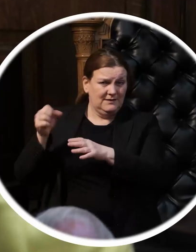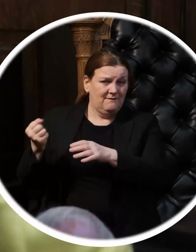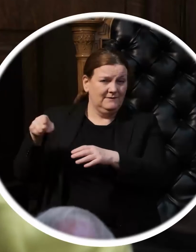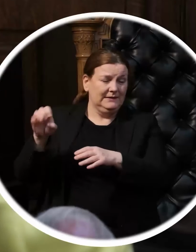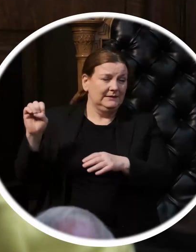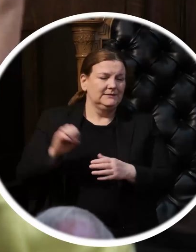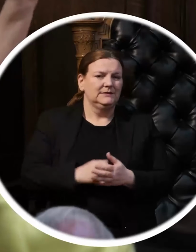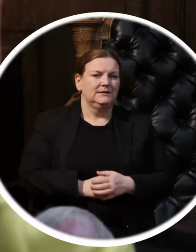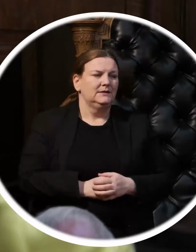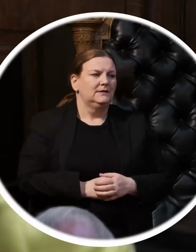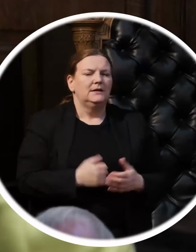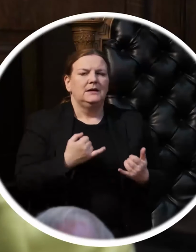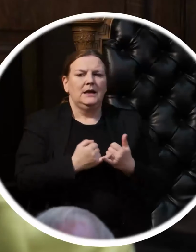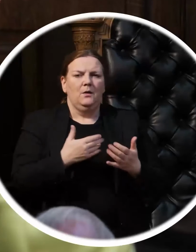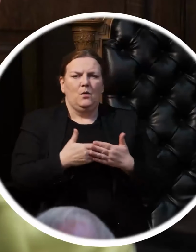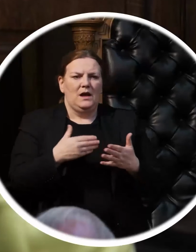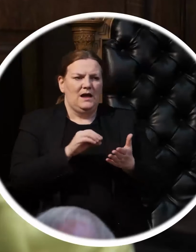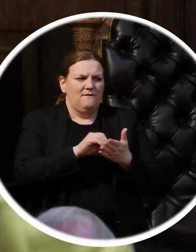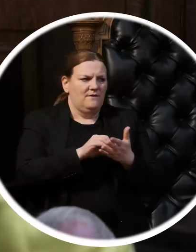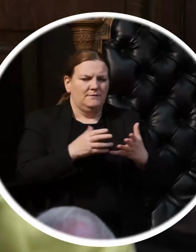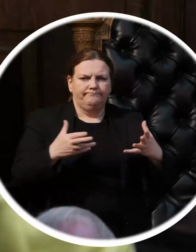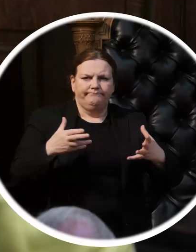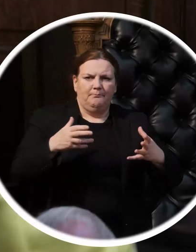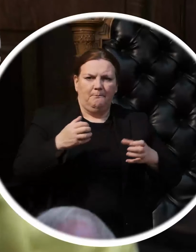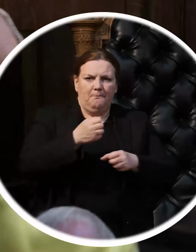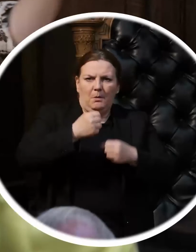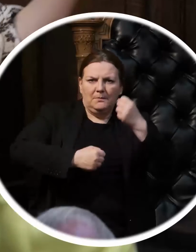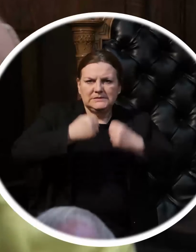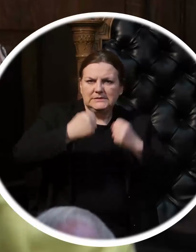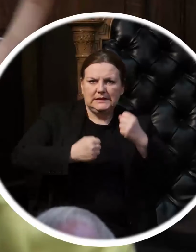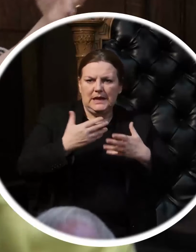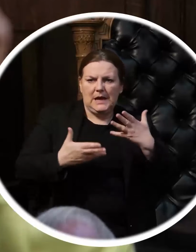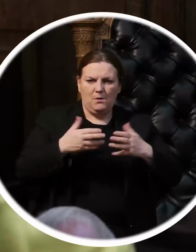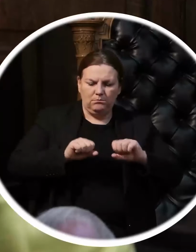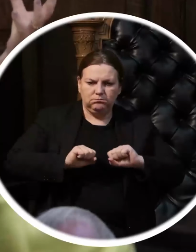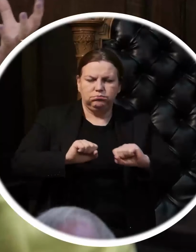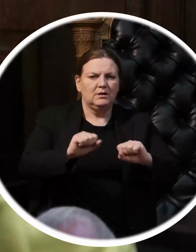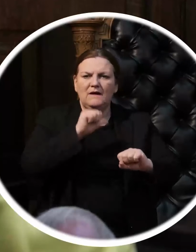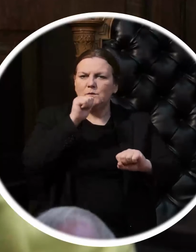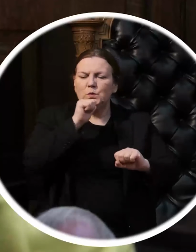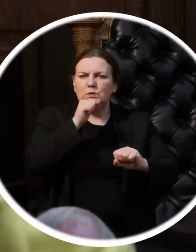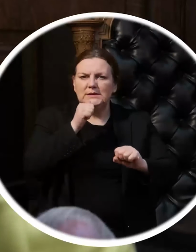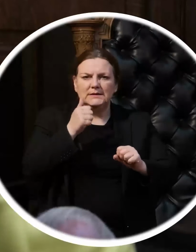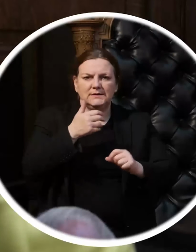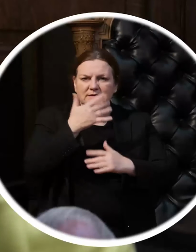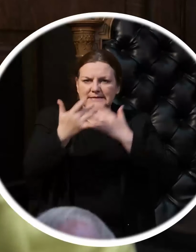essentially, if you imagine vacuum pumps is how it's propelled forward. There's no steam and there's no electricity.